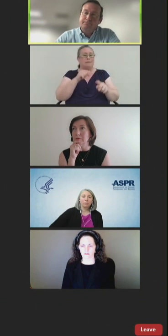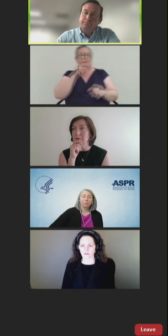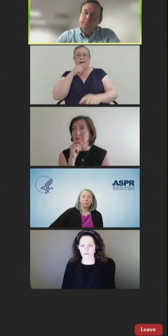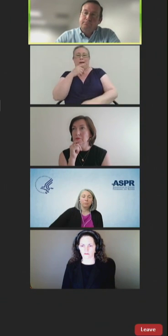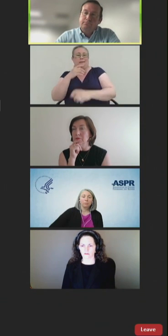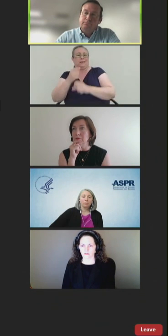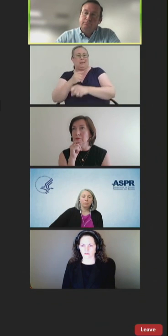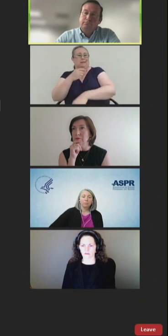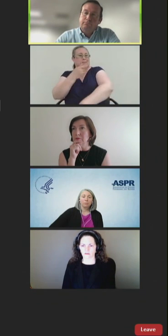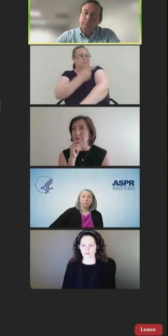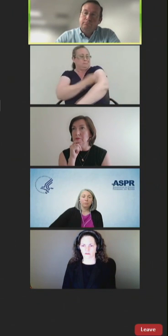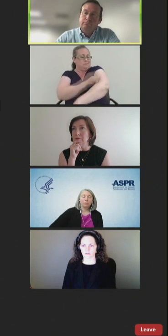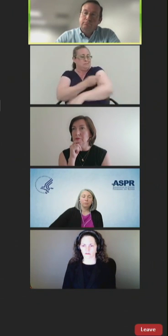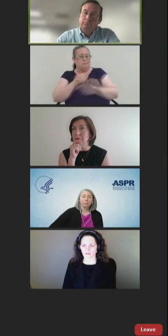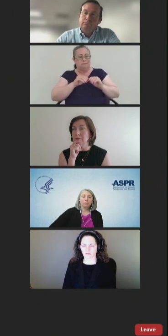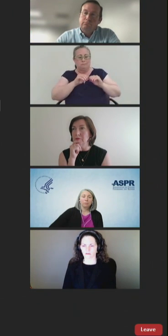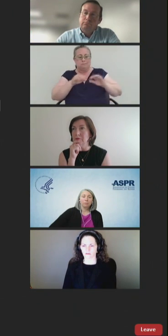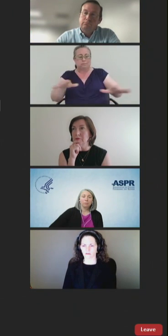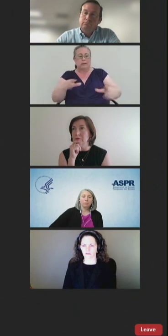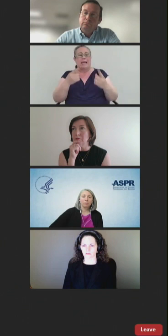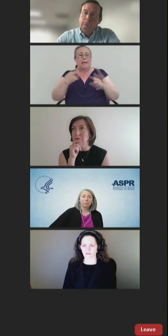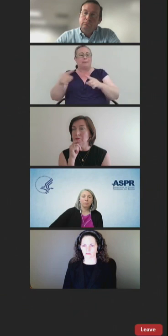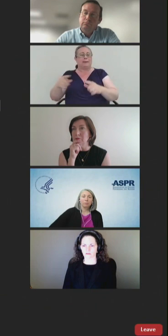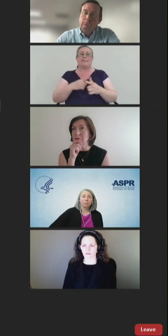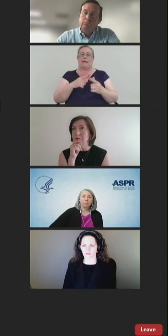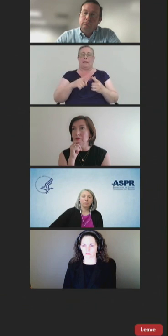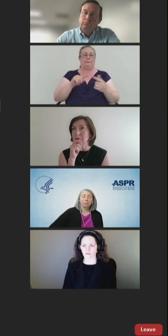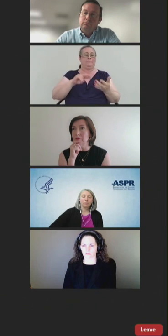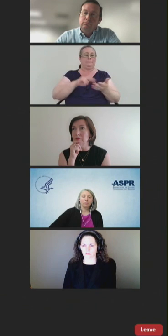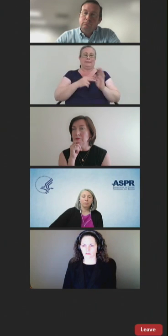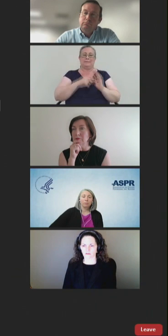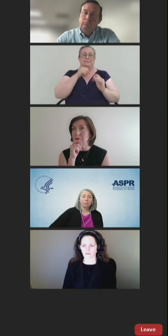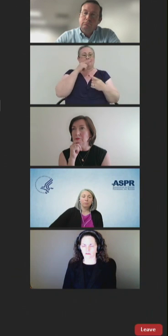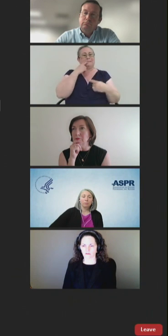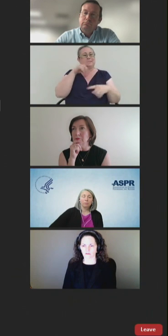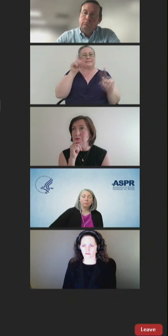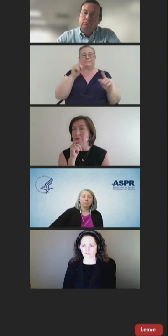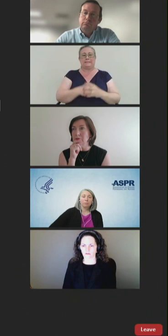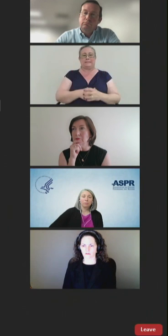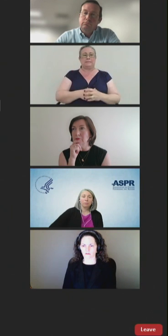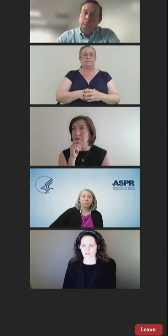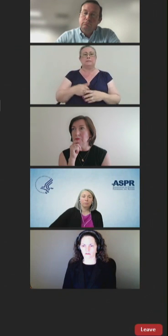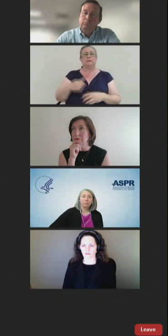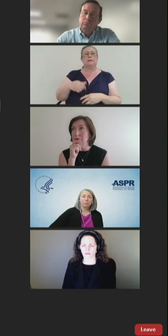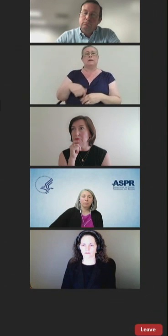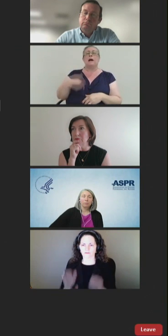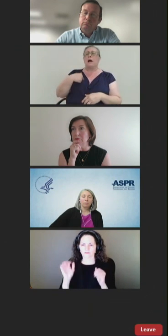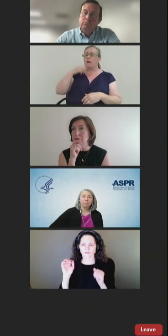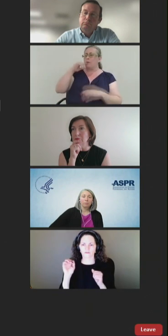Stephen Rinderknecht: Thank you. Robert Hopkins: And I would add to that, I think fora like this where we